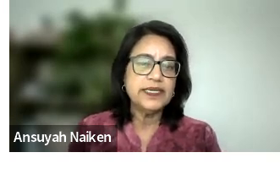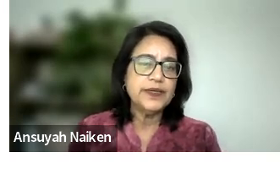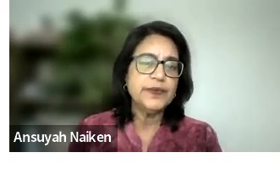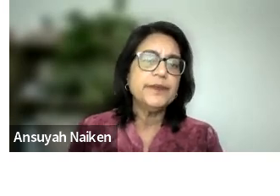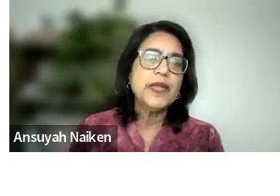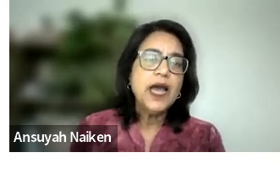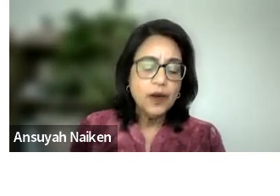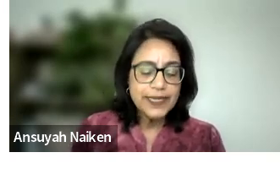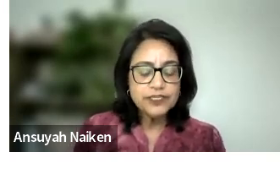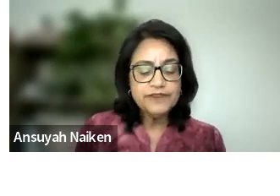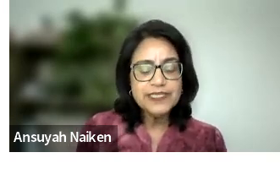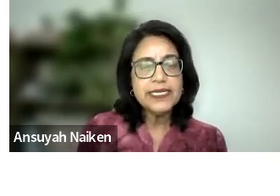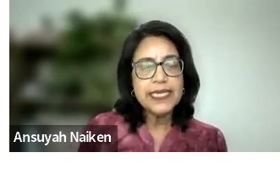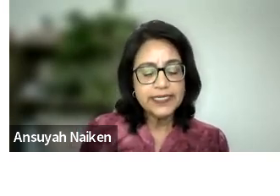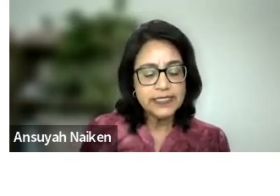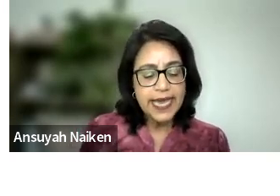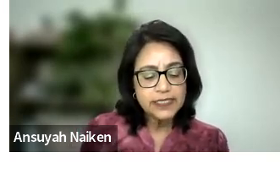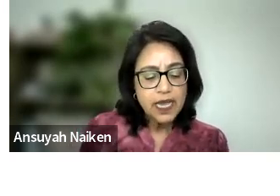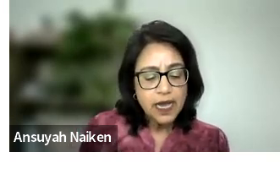So, what I am going to do for the next few minutes that I have is to actually just focus on some of the cultural stigmas that the Asian communities might carry, might have when it comes to disabilities. Next slide. You can put them all up.